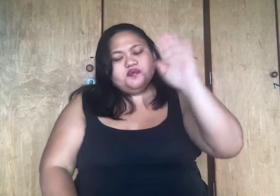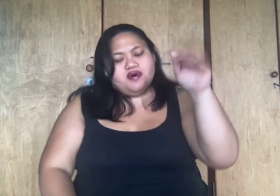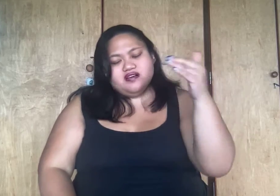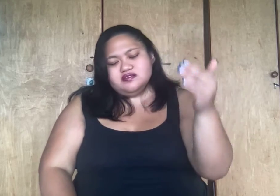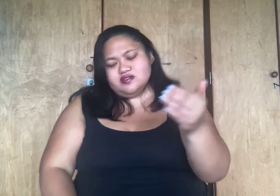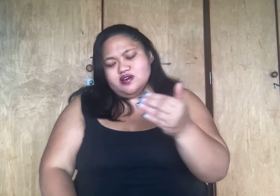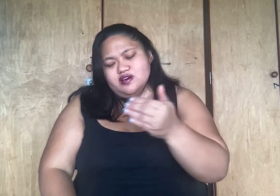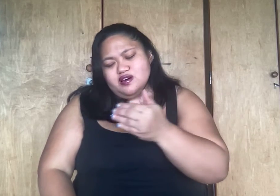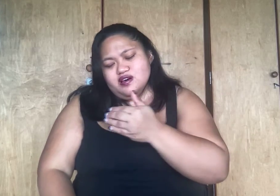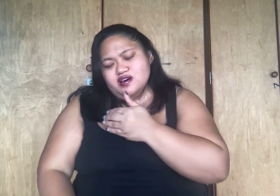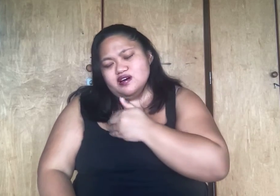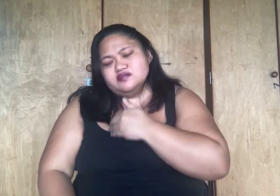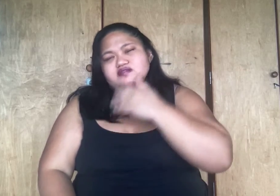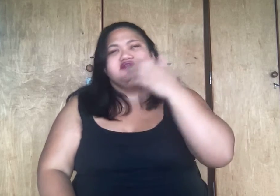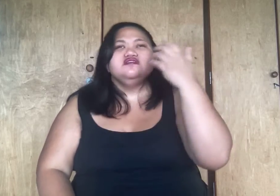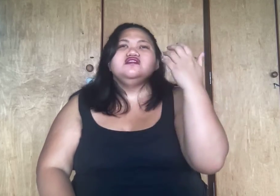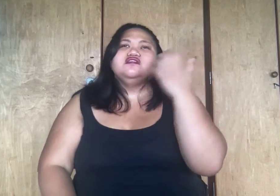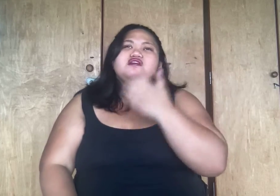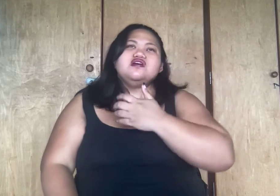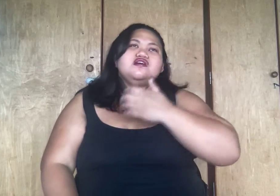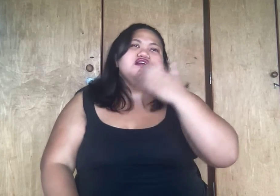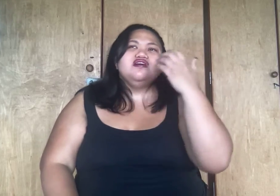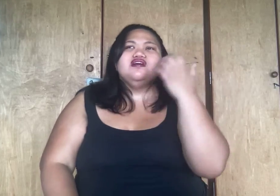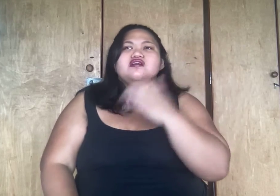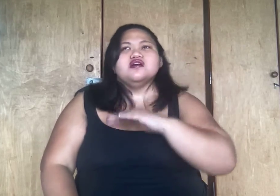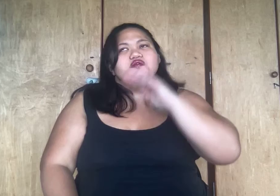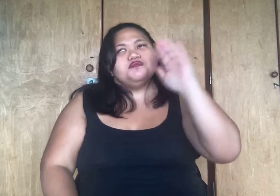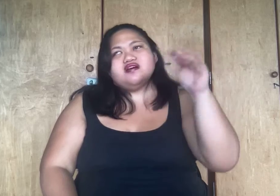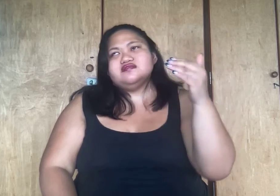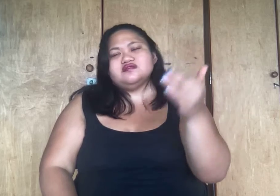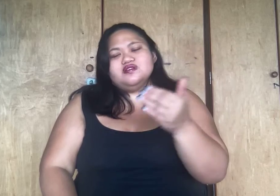... bless the lord ... ... oh my soul ...